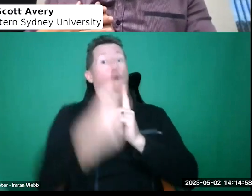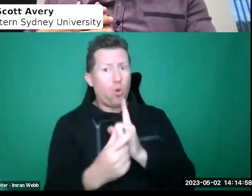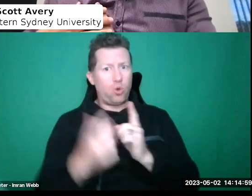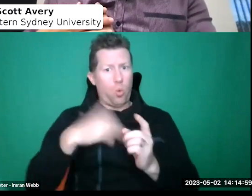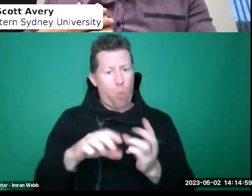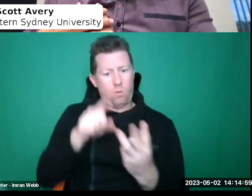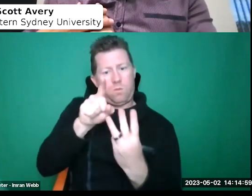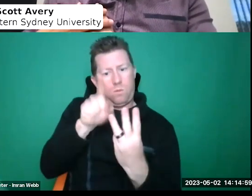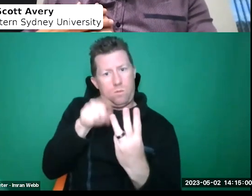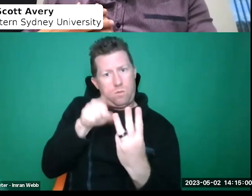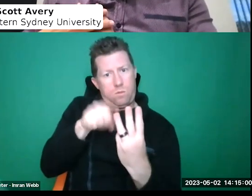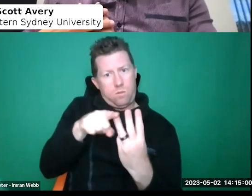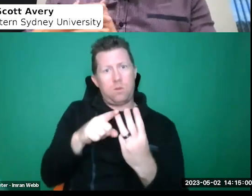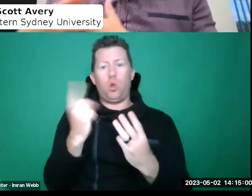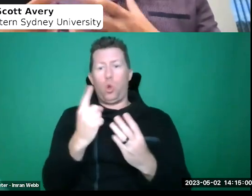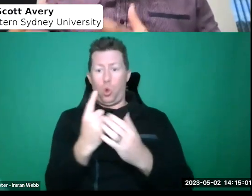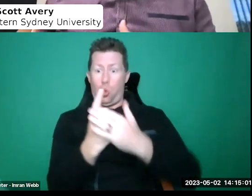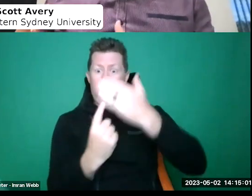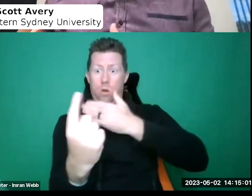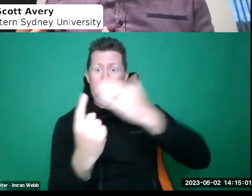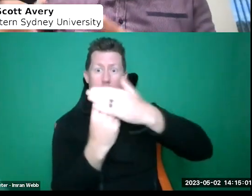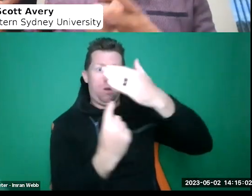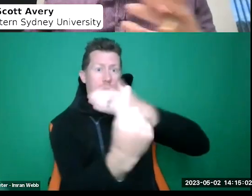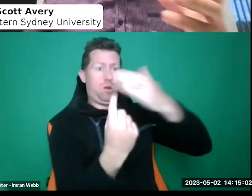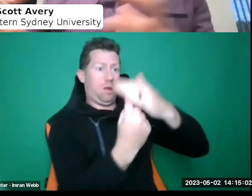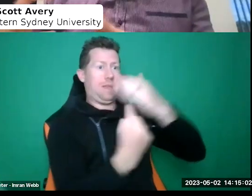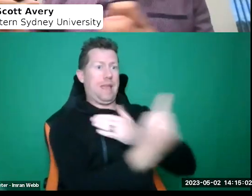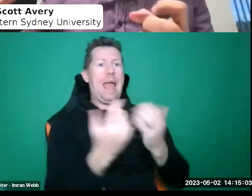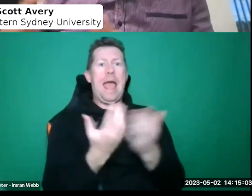who've been isolated from community, how do they heal, how do they join